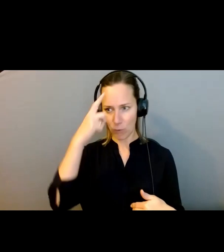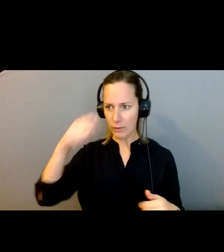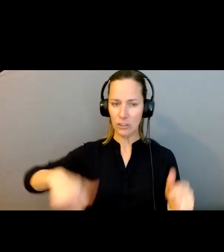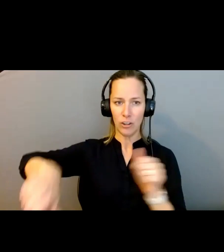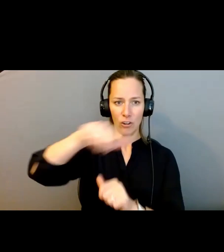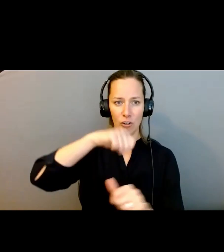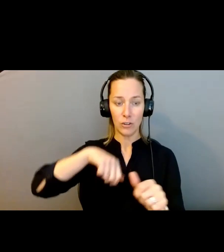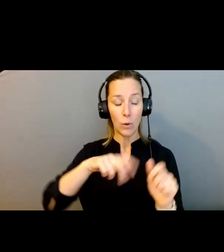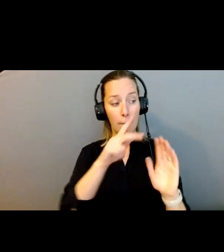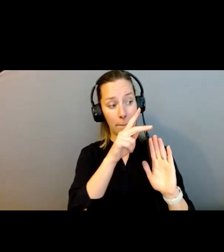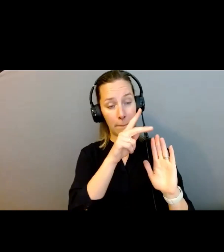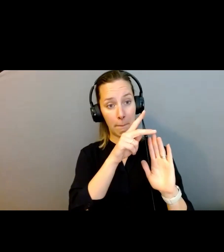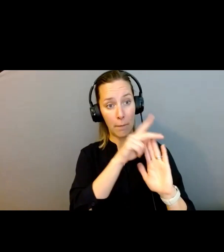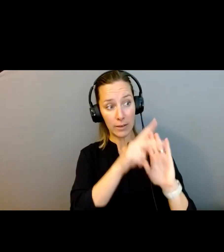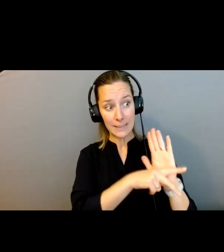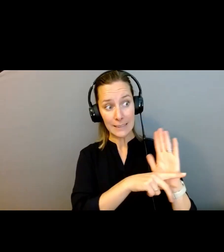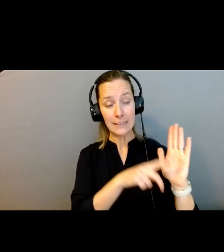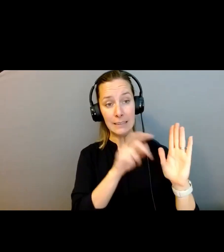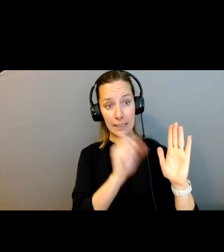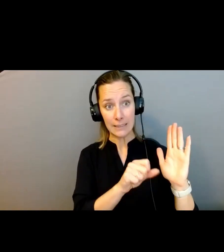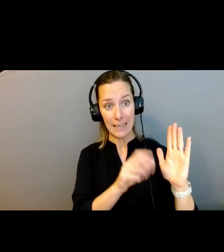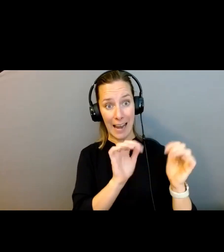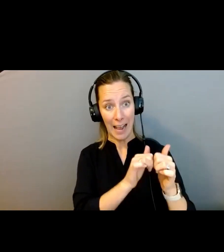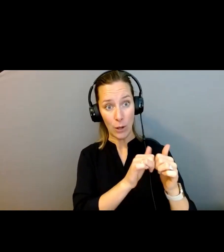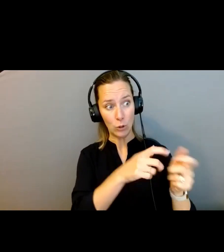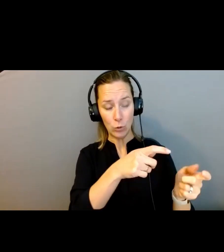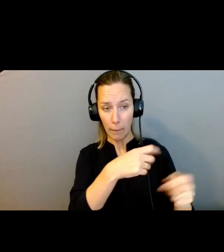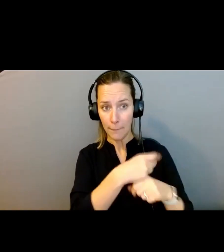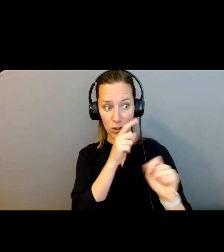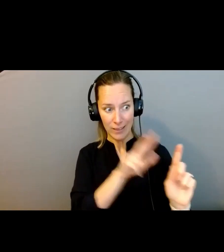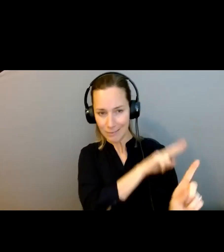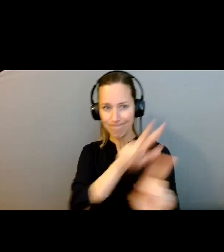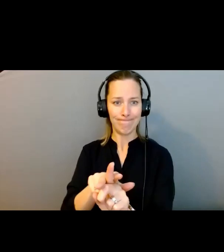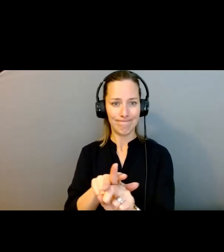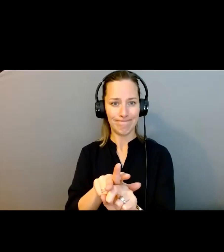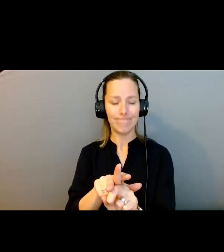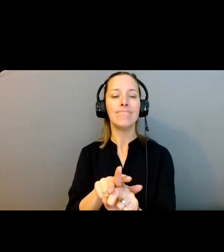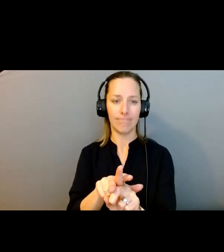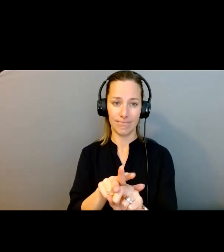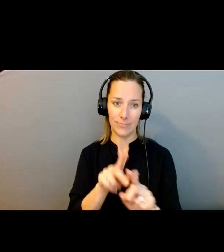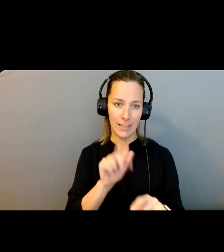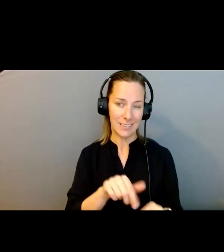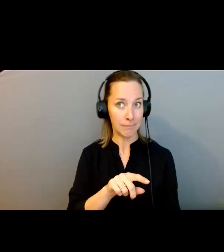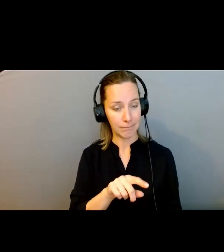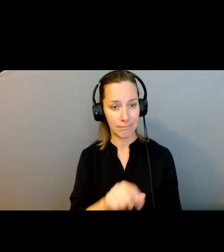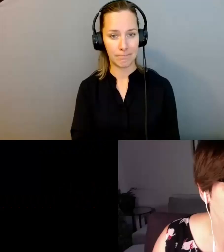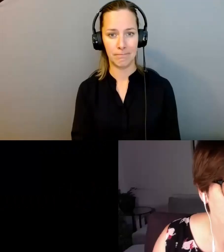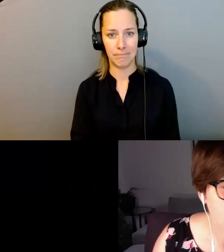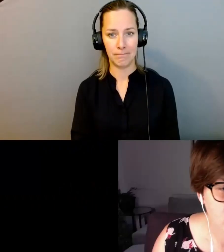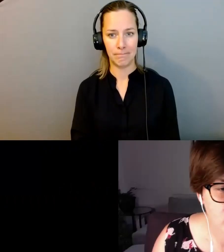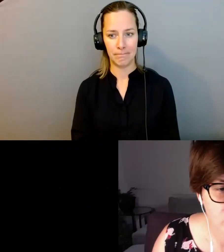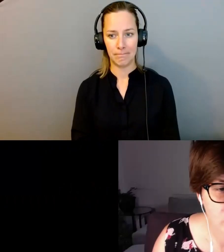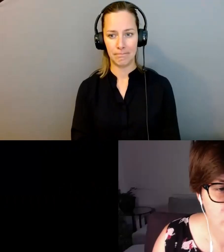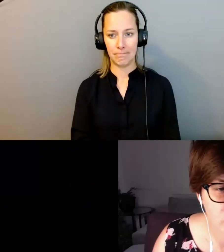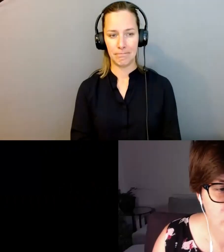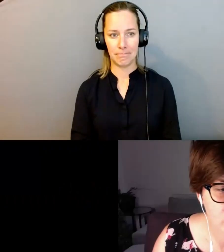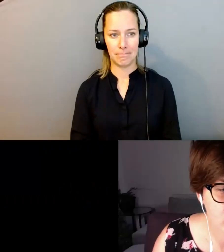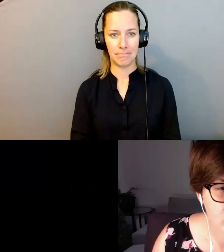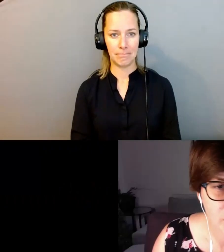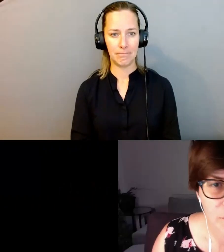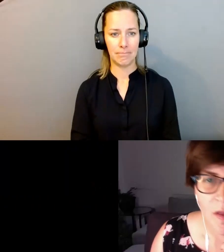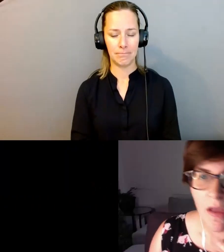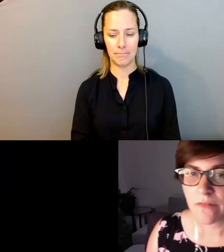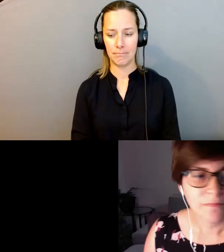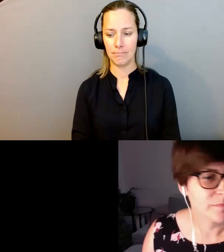policy, that's a big question. >> DR. JEN RINALDI: